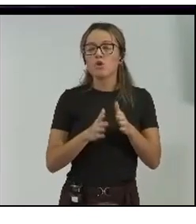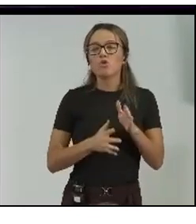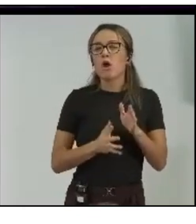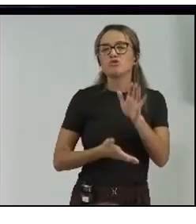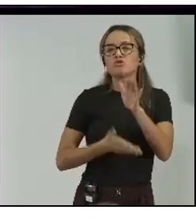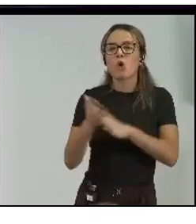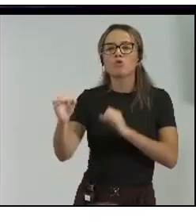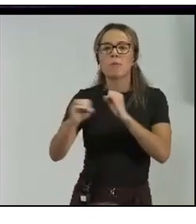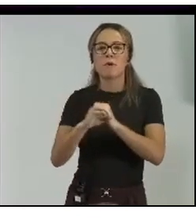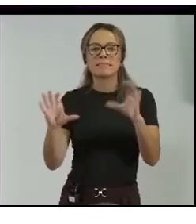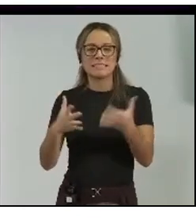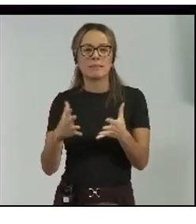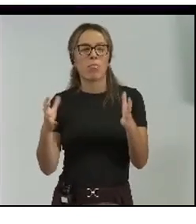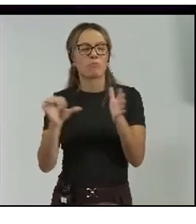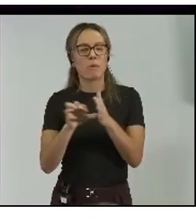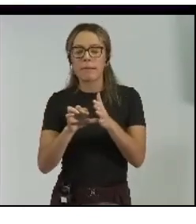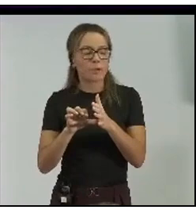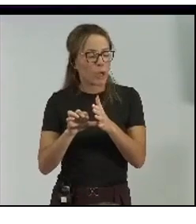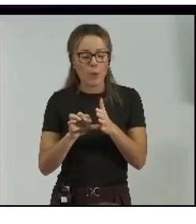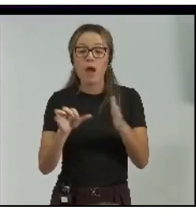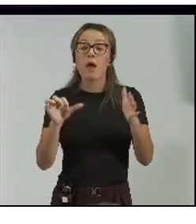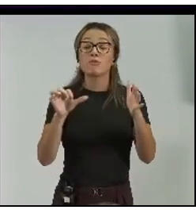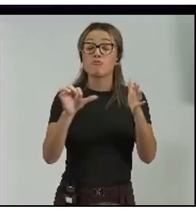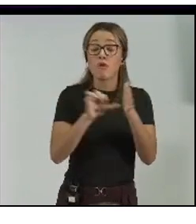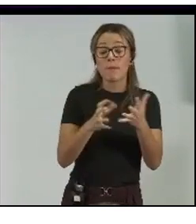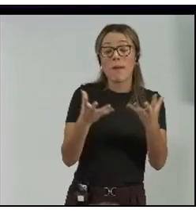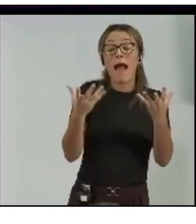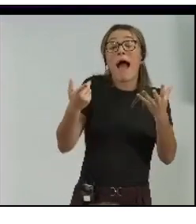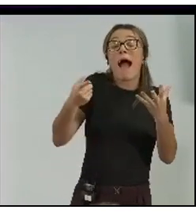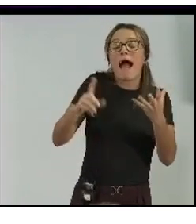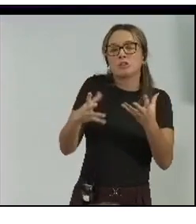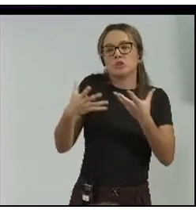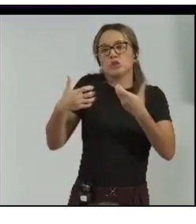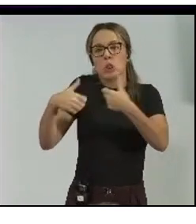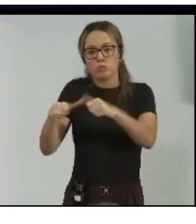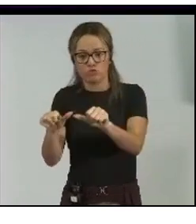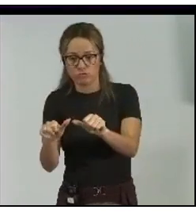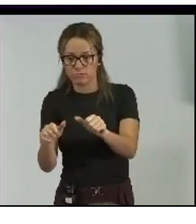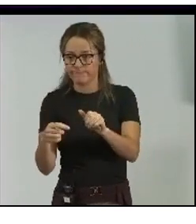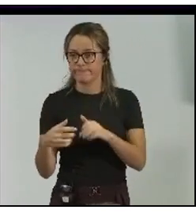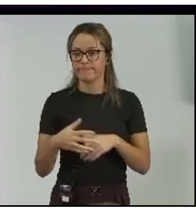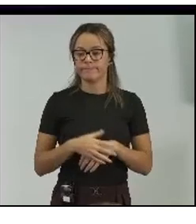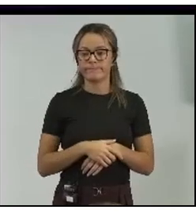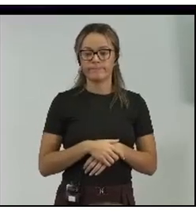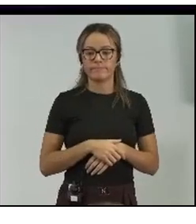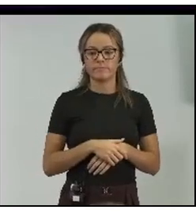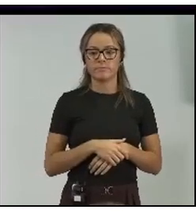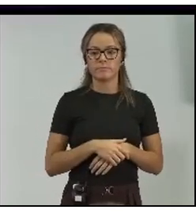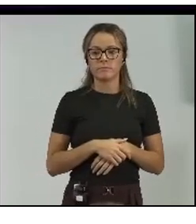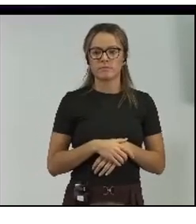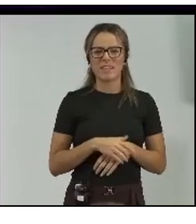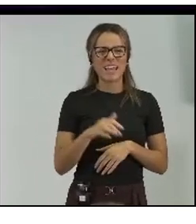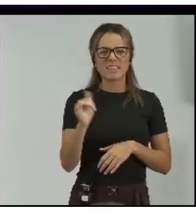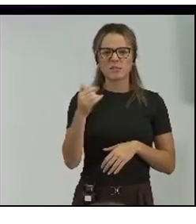Yeah, yeah. And presumably that's the case in the in the stuff you're doing as well. When people say, I don't even know why this alt text needs to be correct.